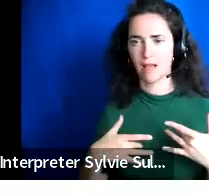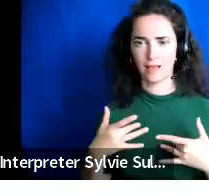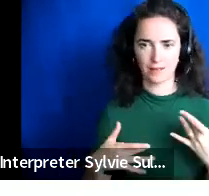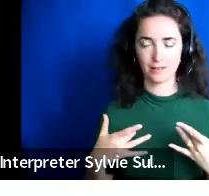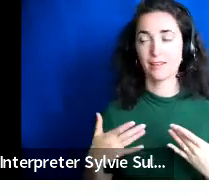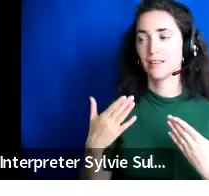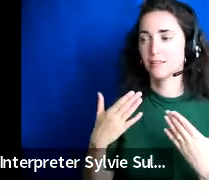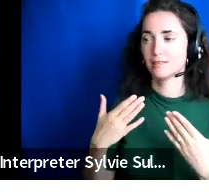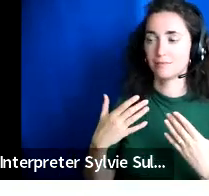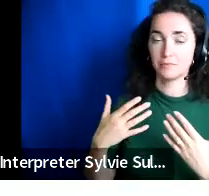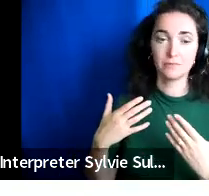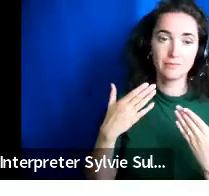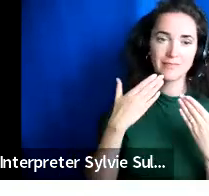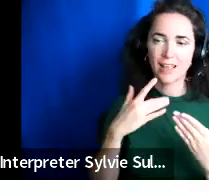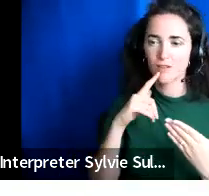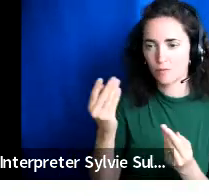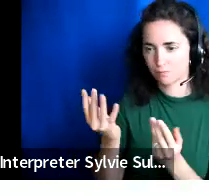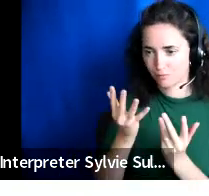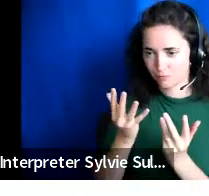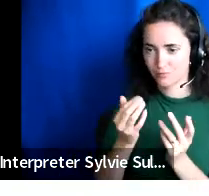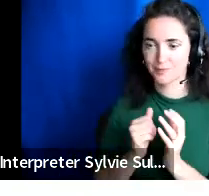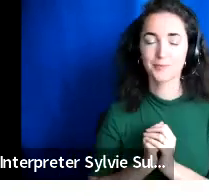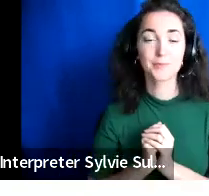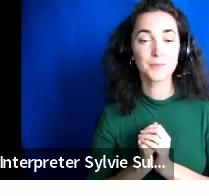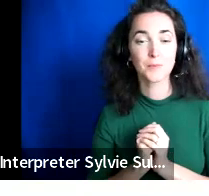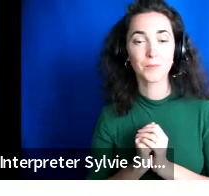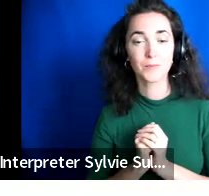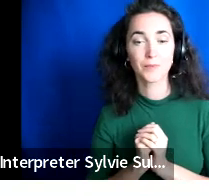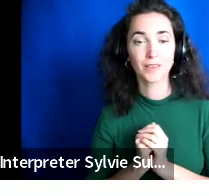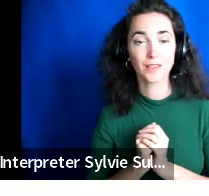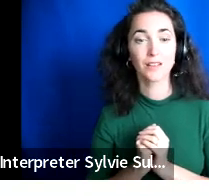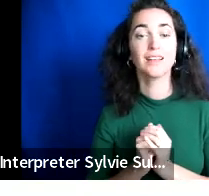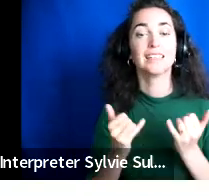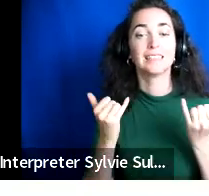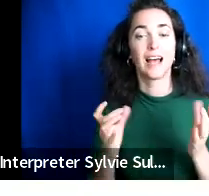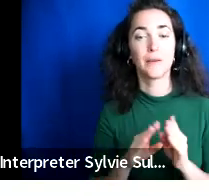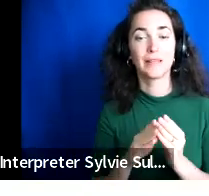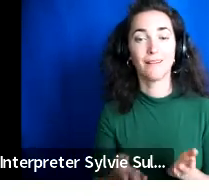So thank you for sharing that with us today, and we will adjourn and